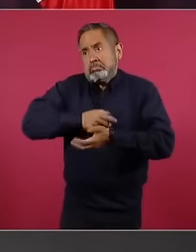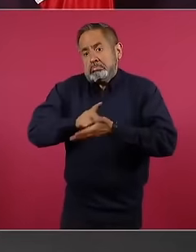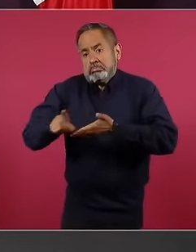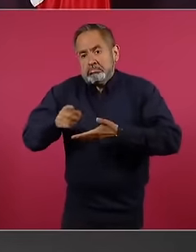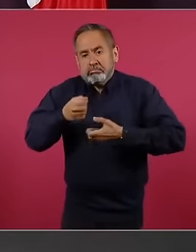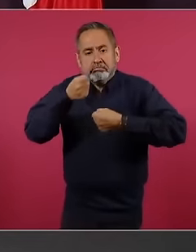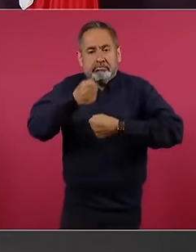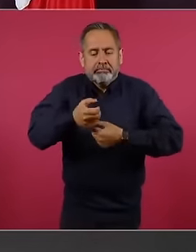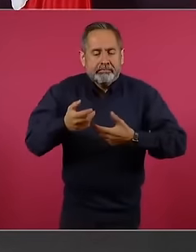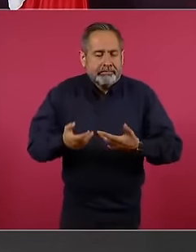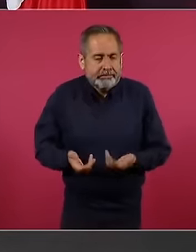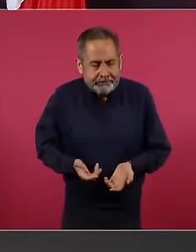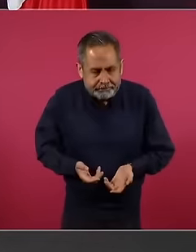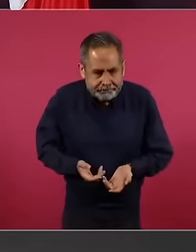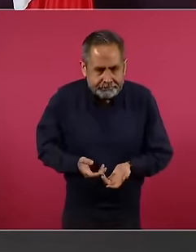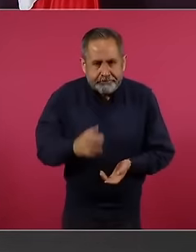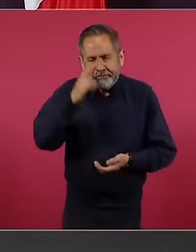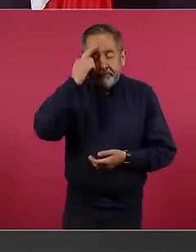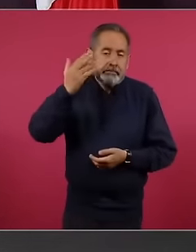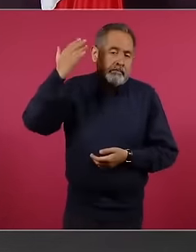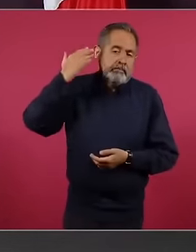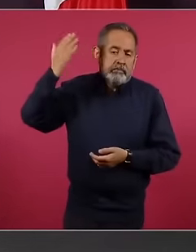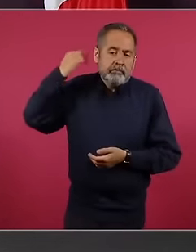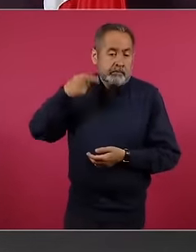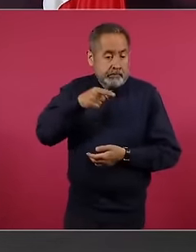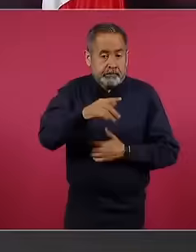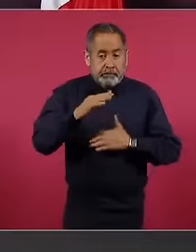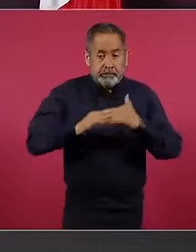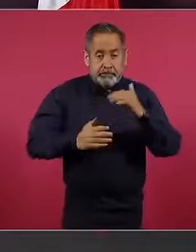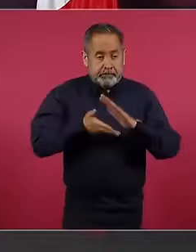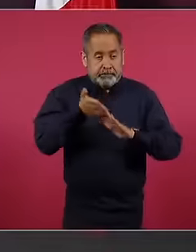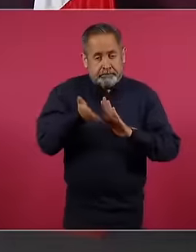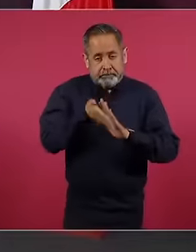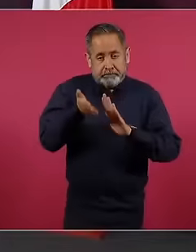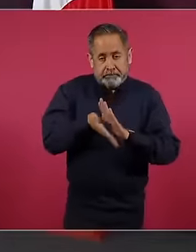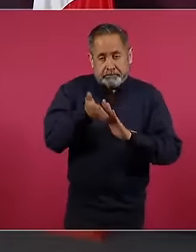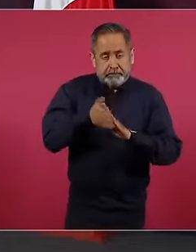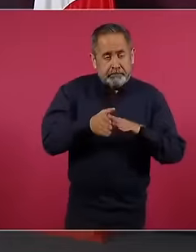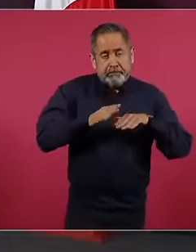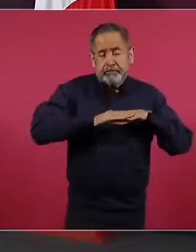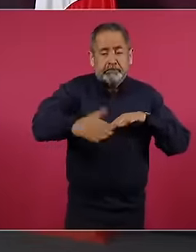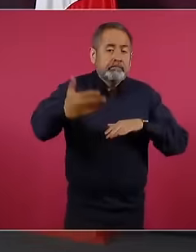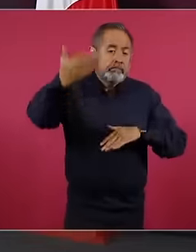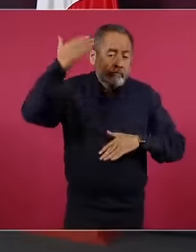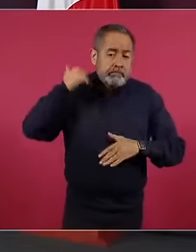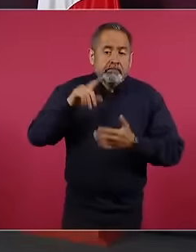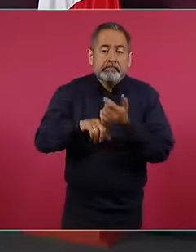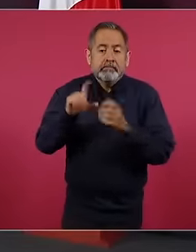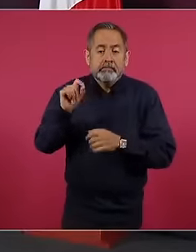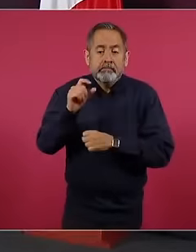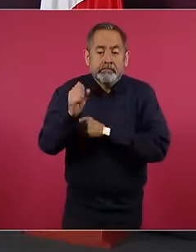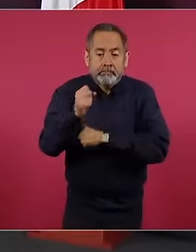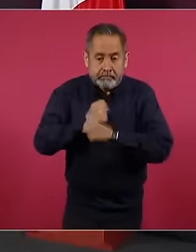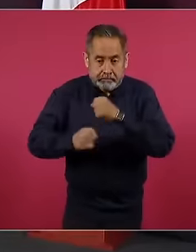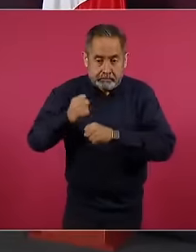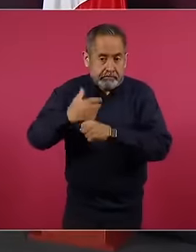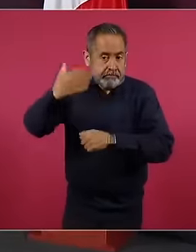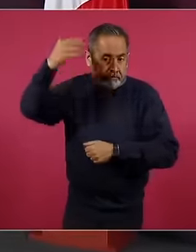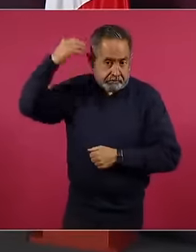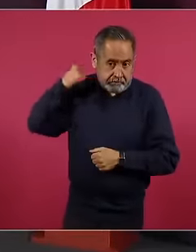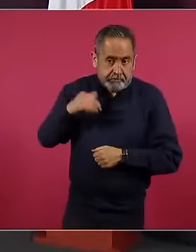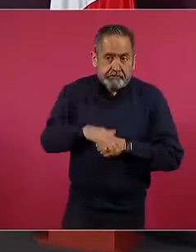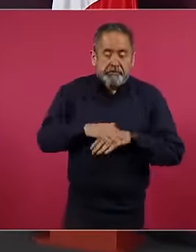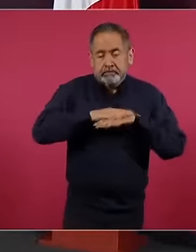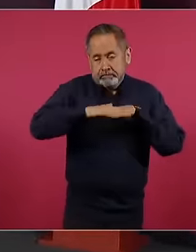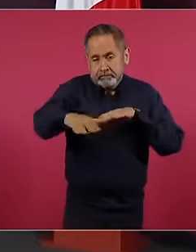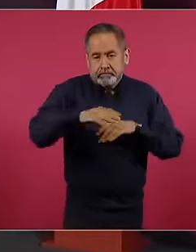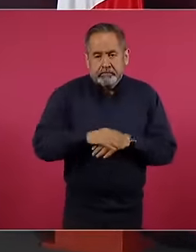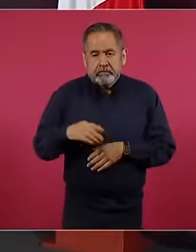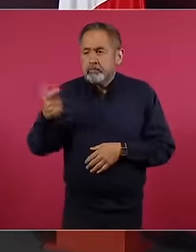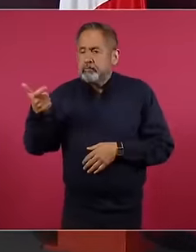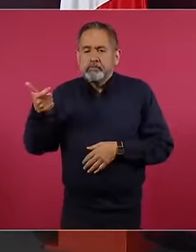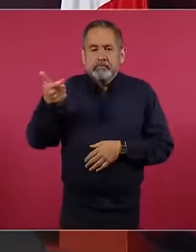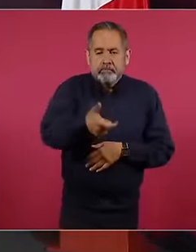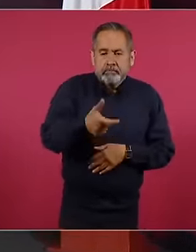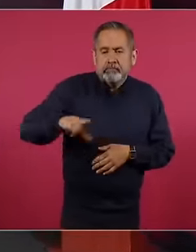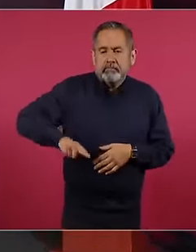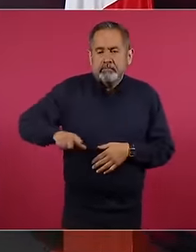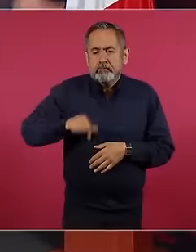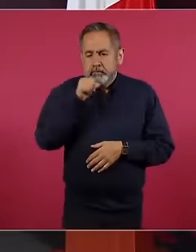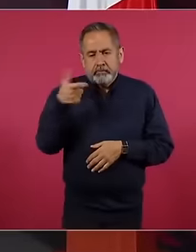they were not compensated when they built a road 20 years ago and now they cover up because they want to be